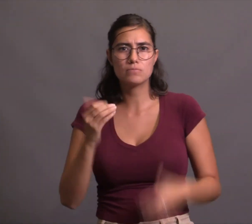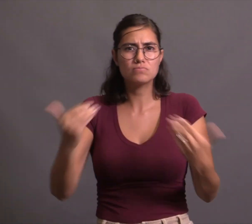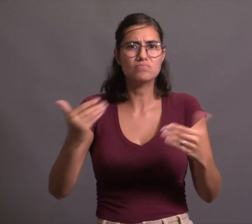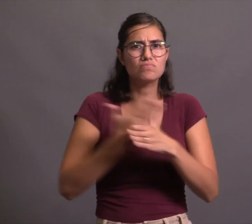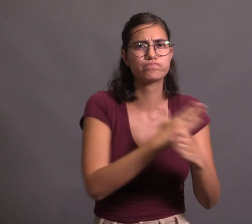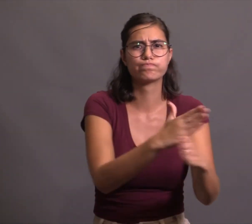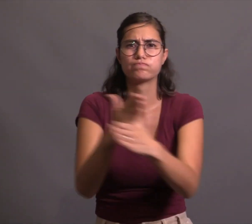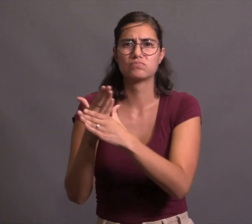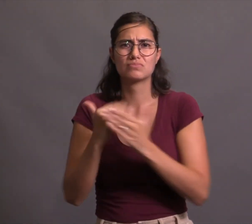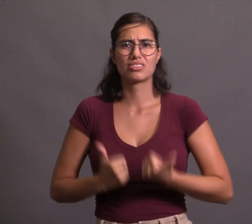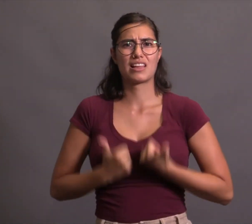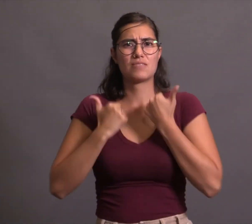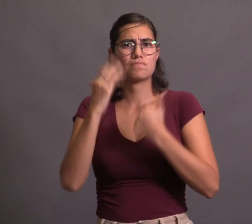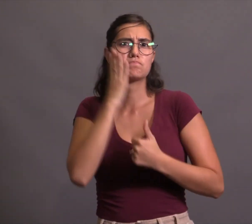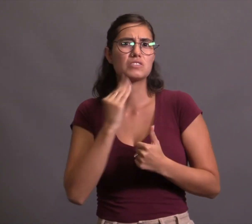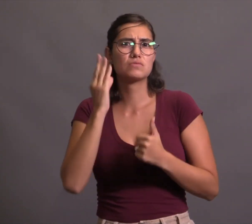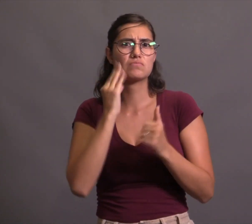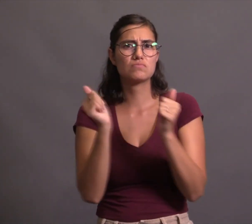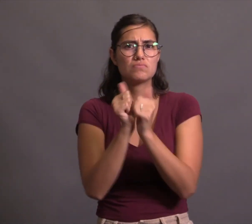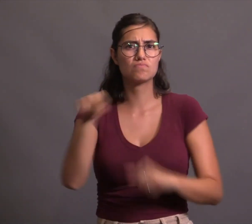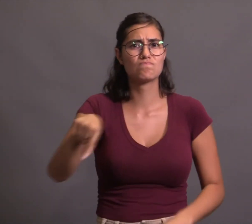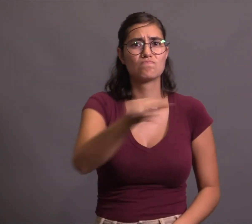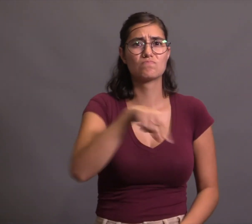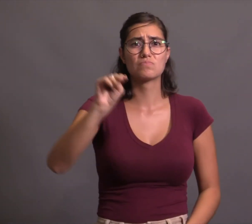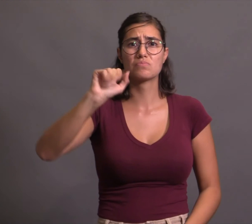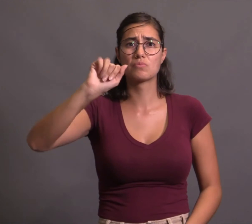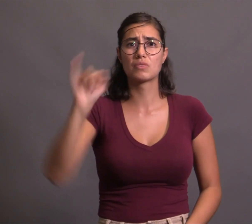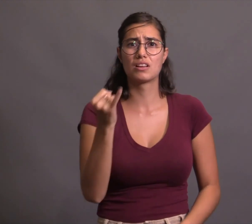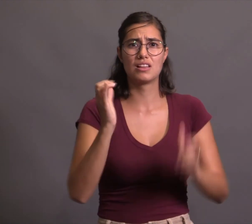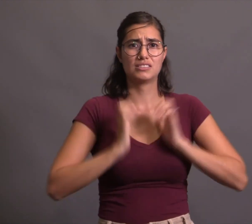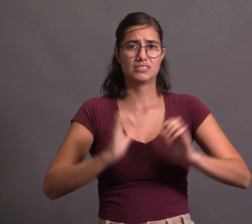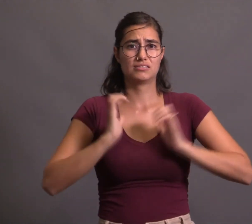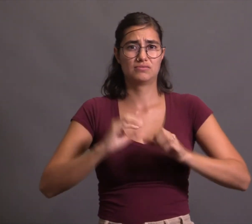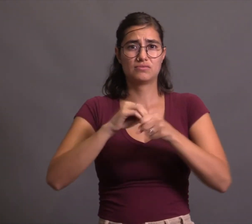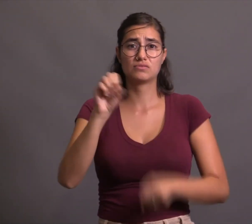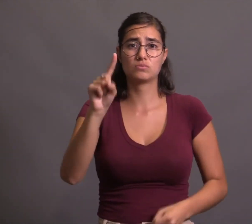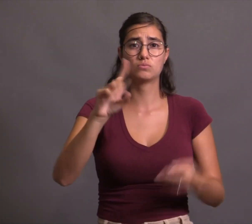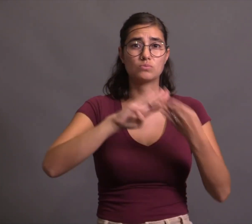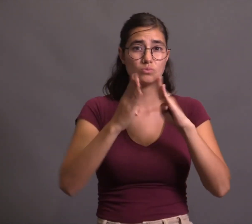Have shared lived experiences with the majority of clients in the San Diego community,